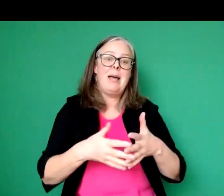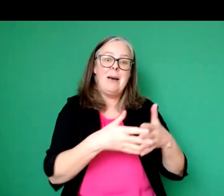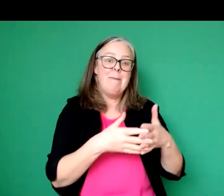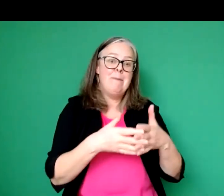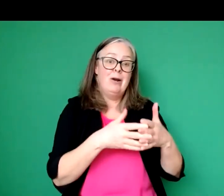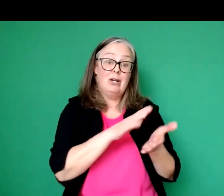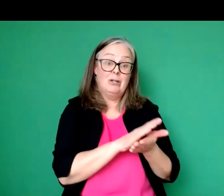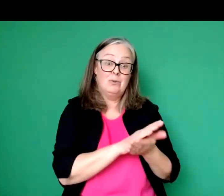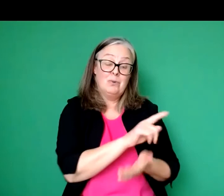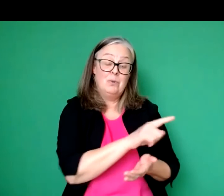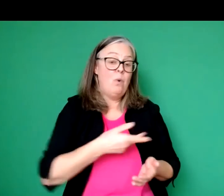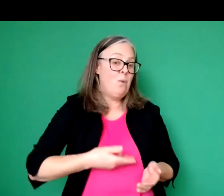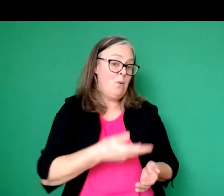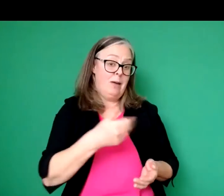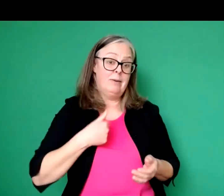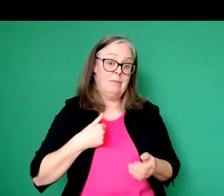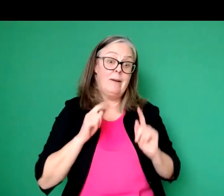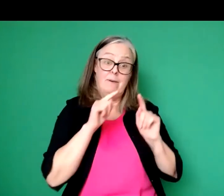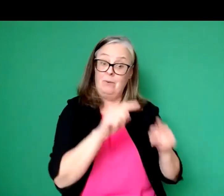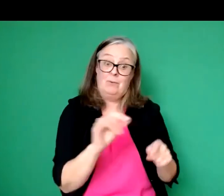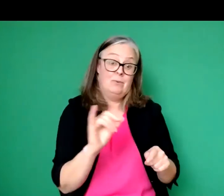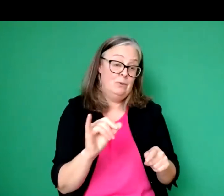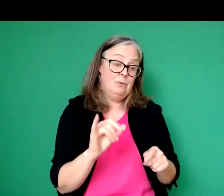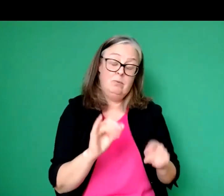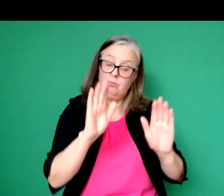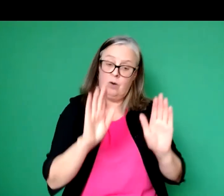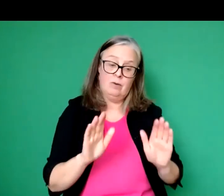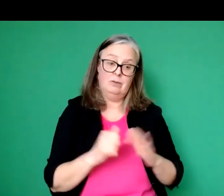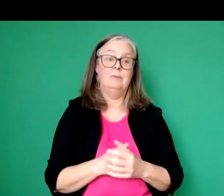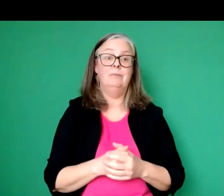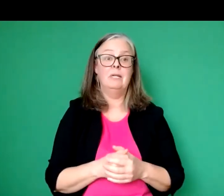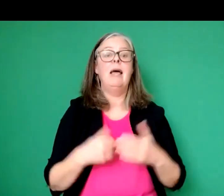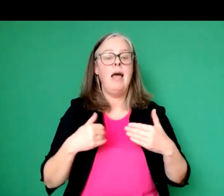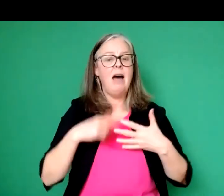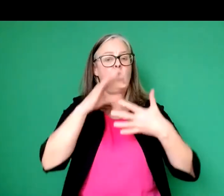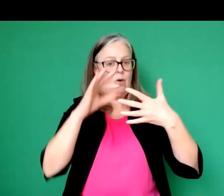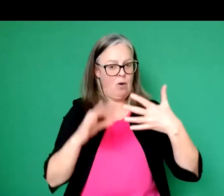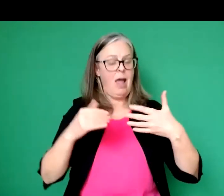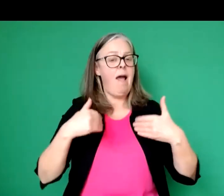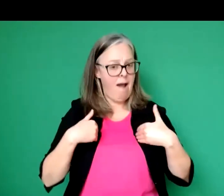do welcome canadians so that's a that's great so there are opportunities and a lot of these schools